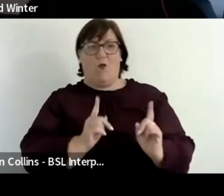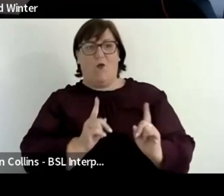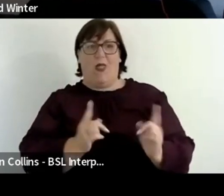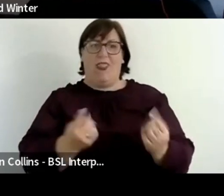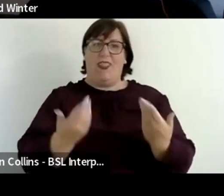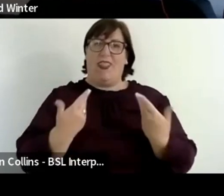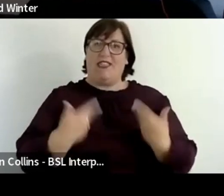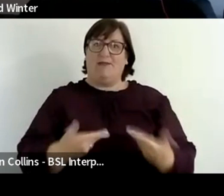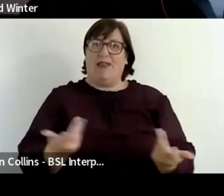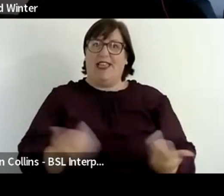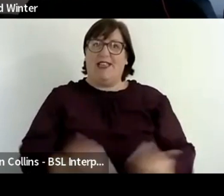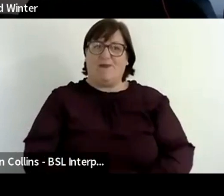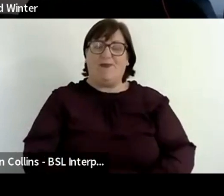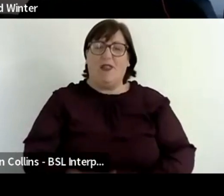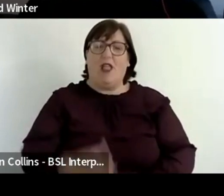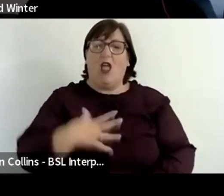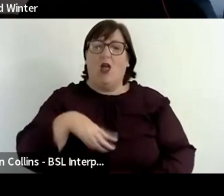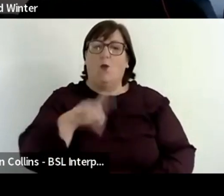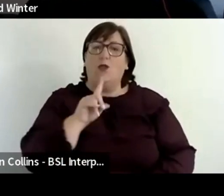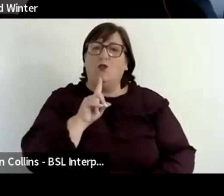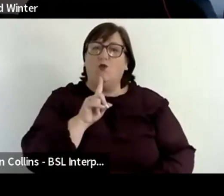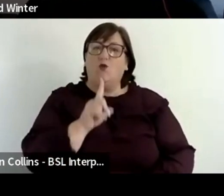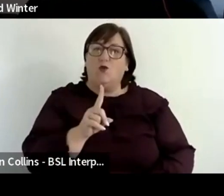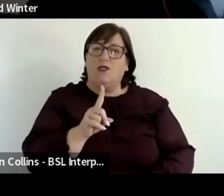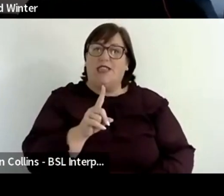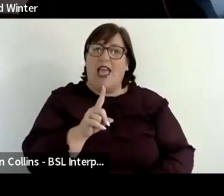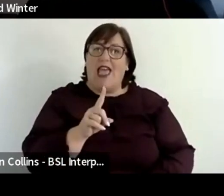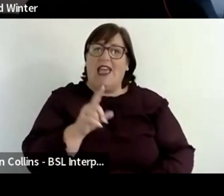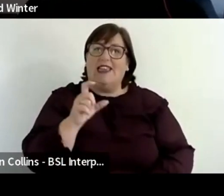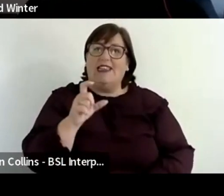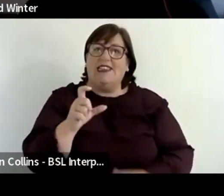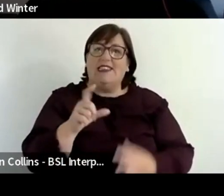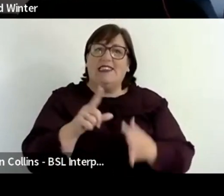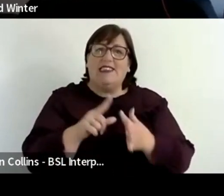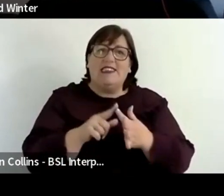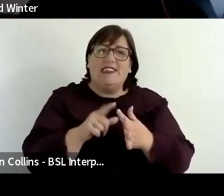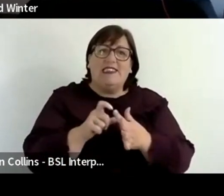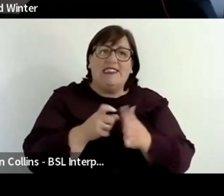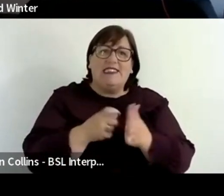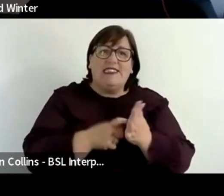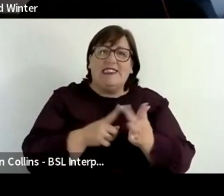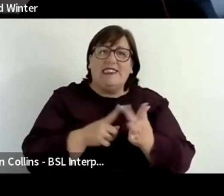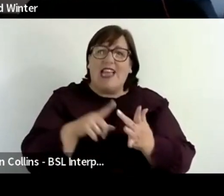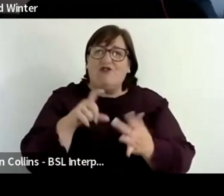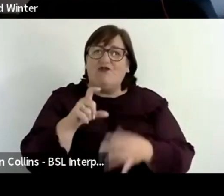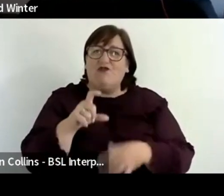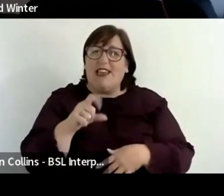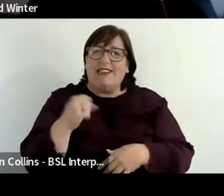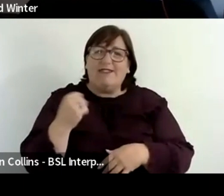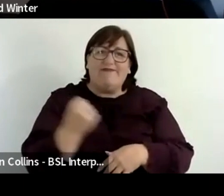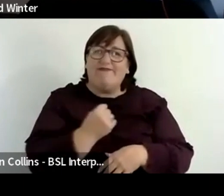I just wanted to say that Cedric has not been able to join us, but over to you Richard.